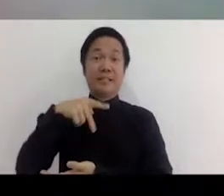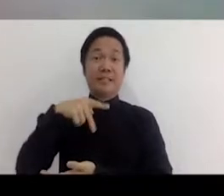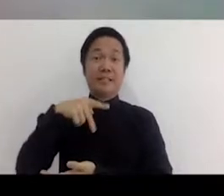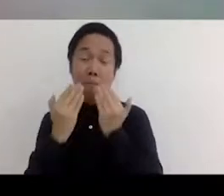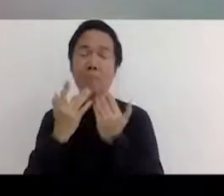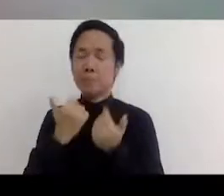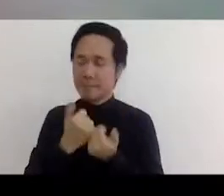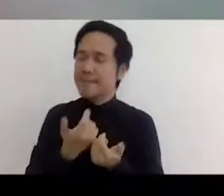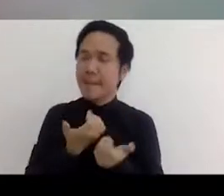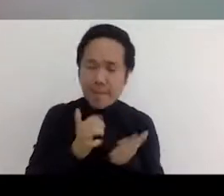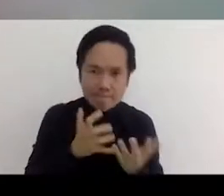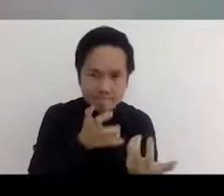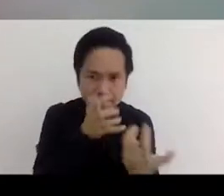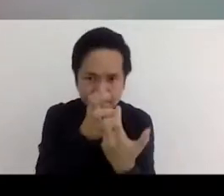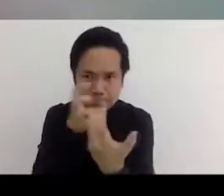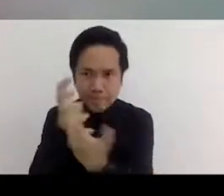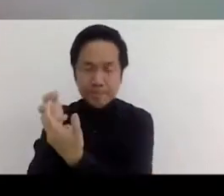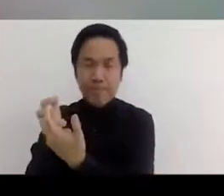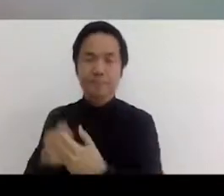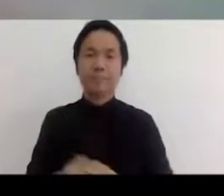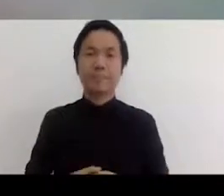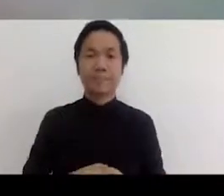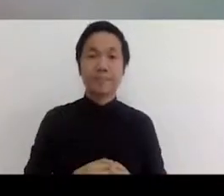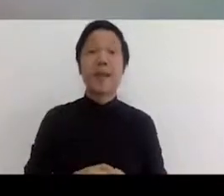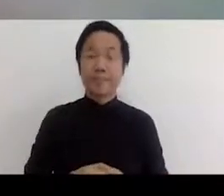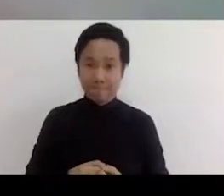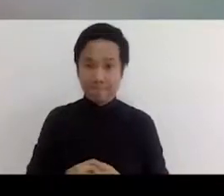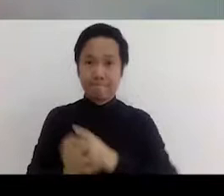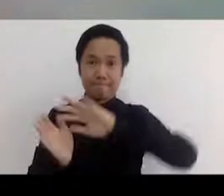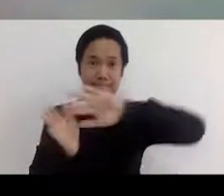to ensure the voices of Pacific persons with disabilities are not lost,